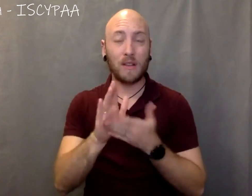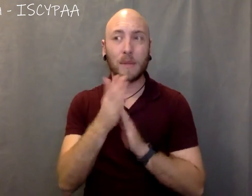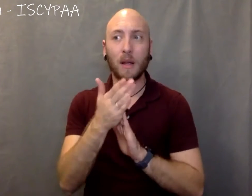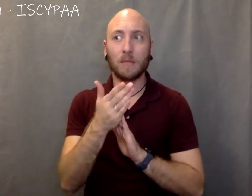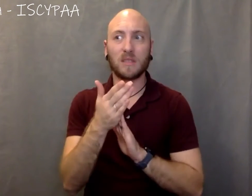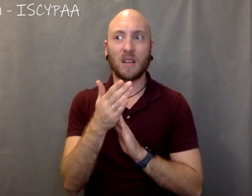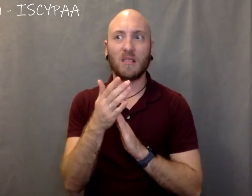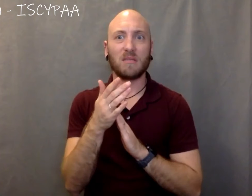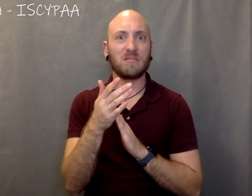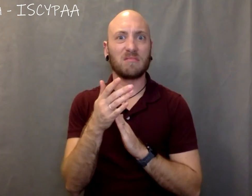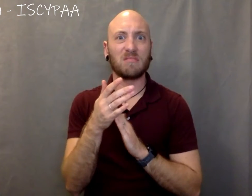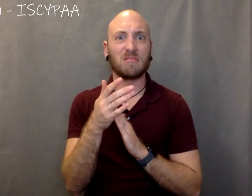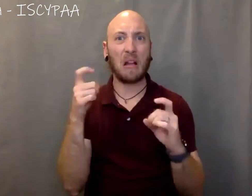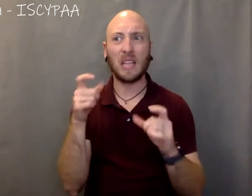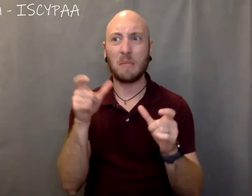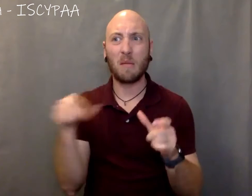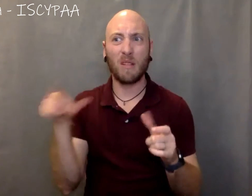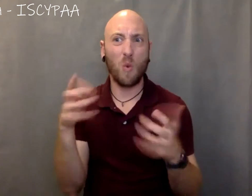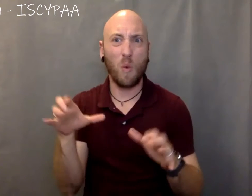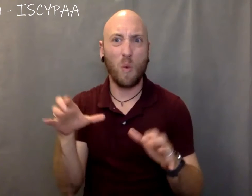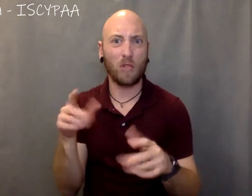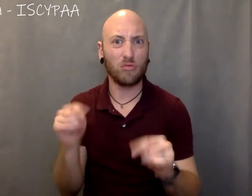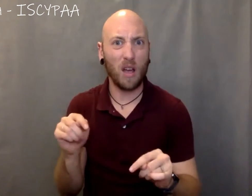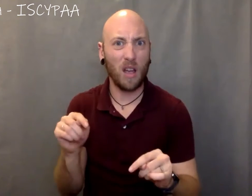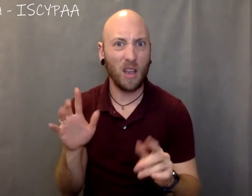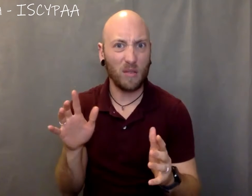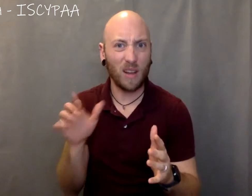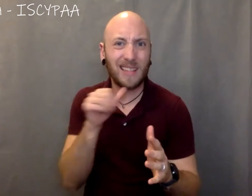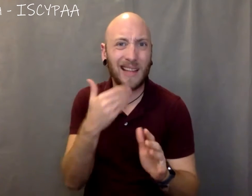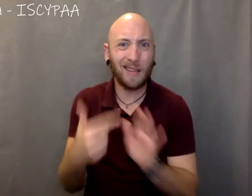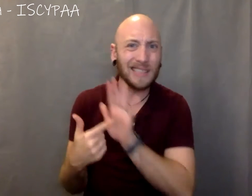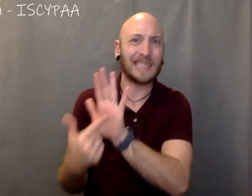that have never experienced it before. And that same behavior can make AA unattractive